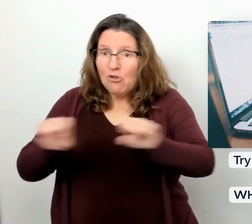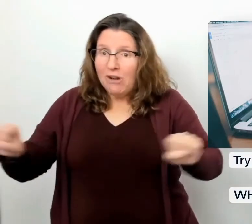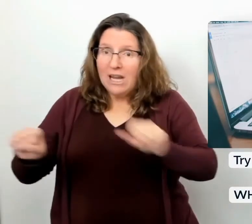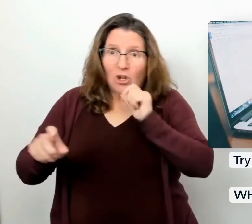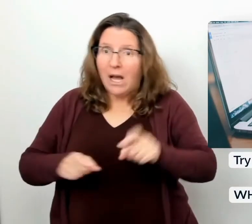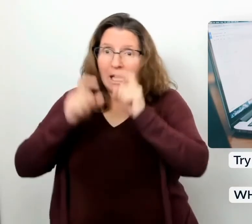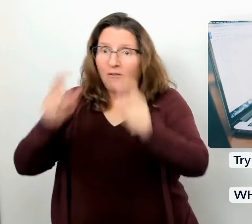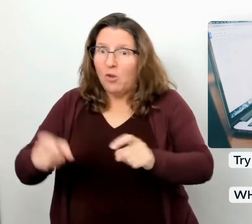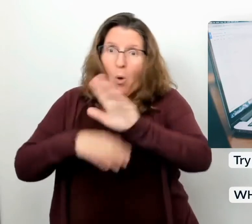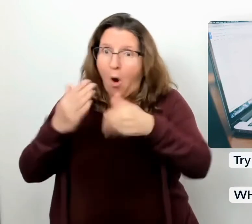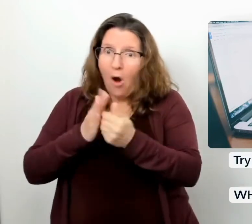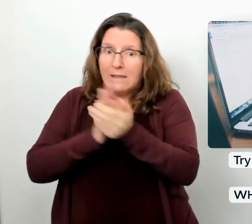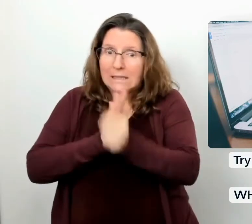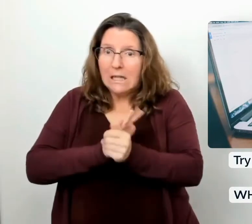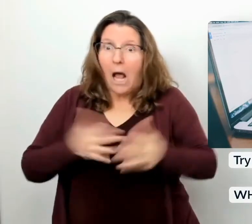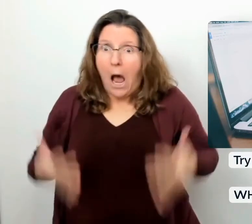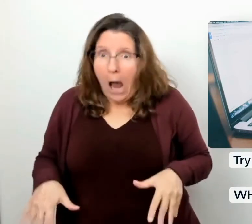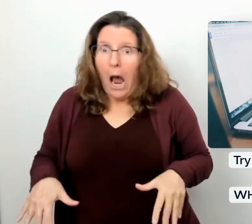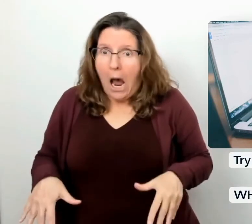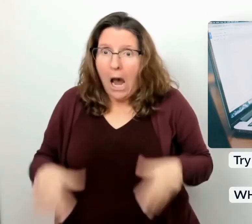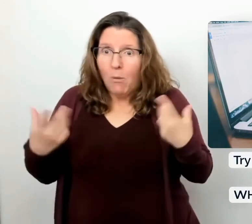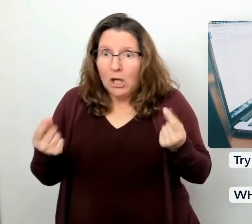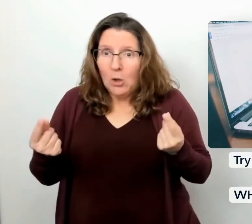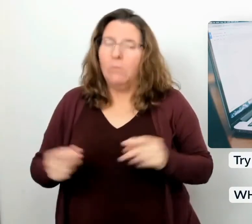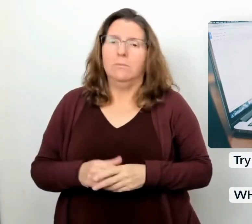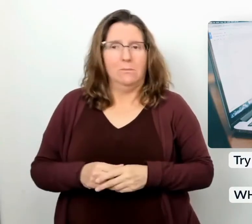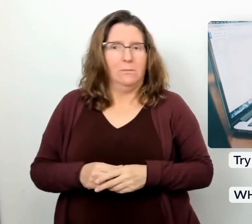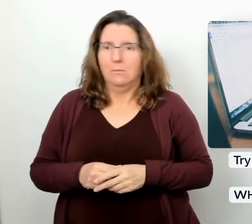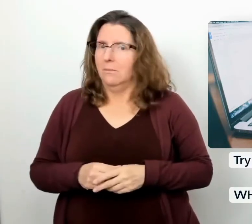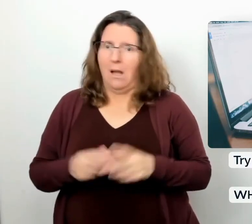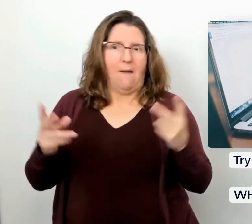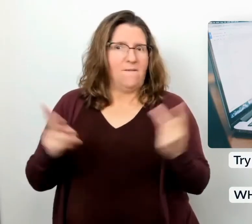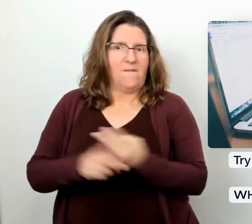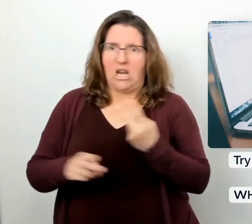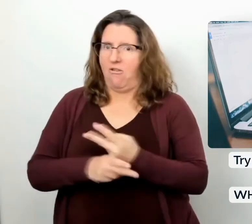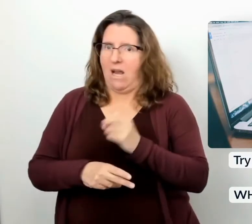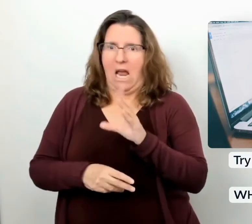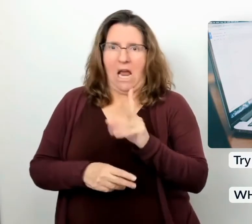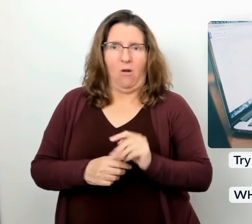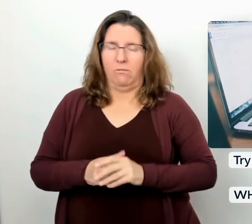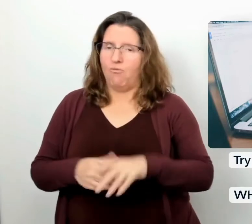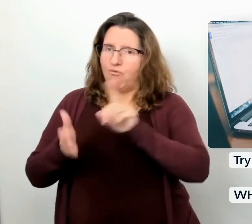While your BEd didn't teach you everything you need to know and practice in the classroom, you do know how